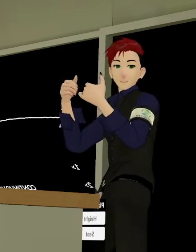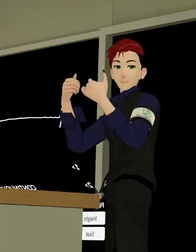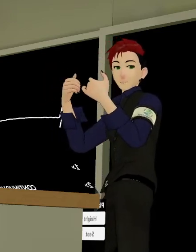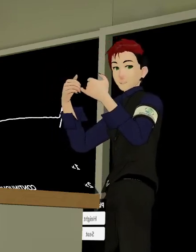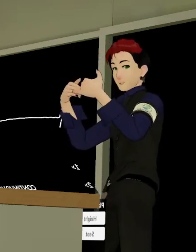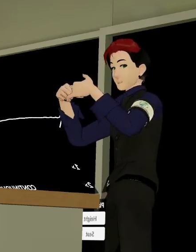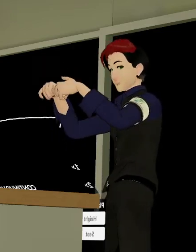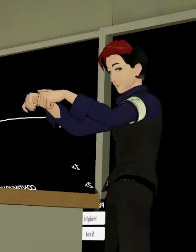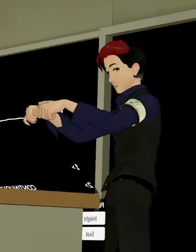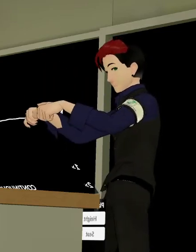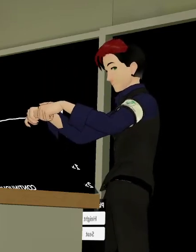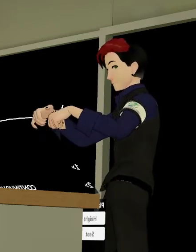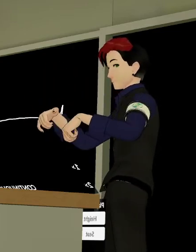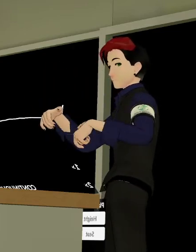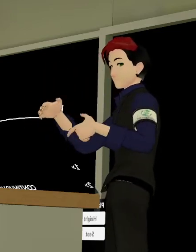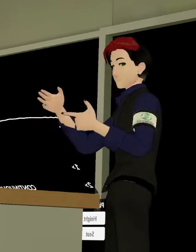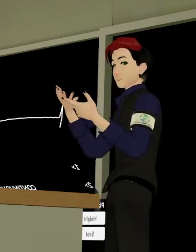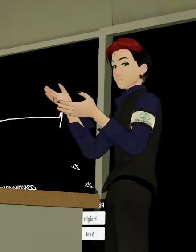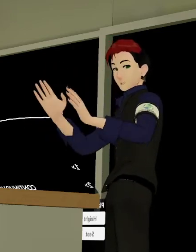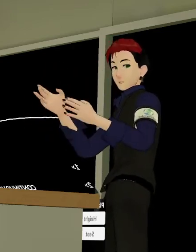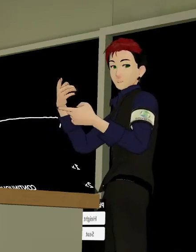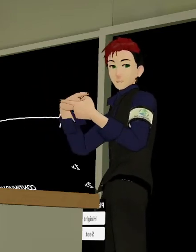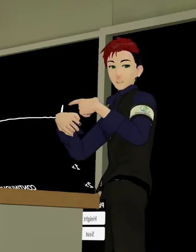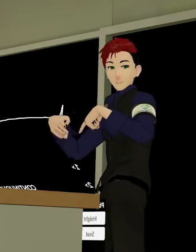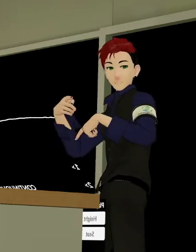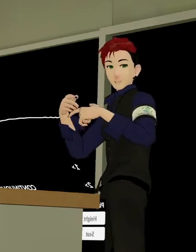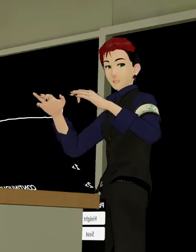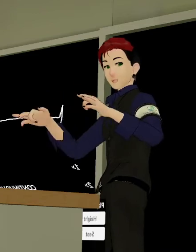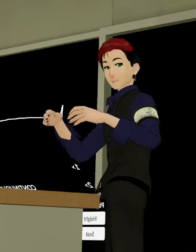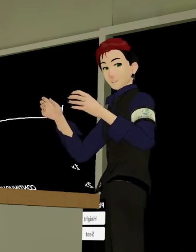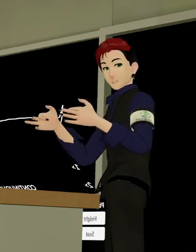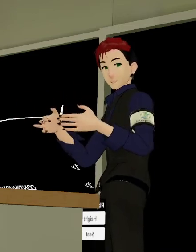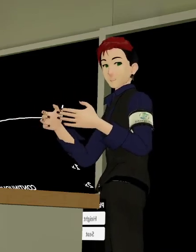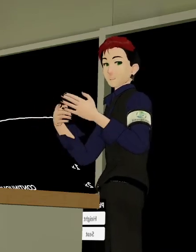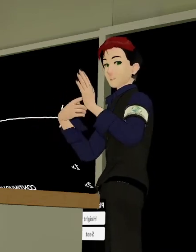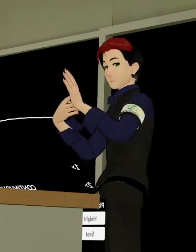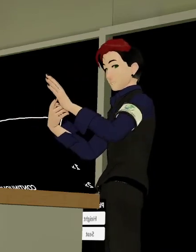is continuous there is a way to sign an action that